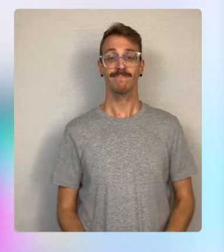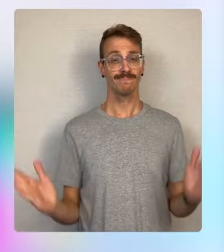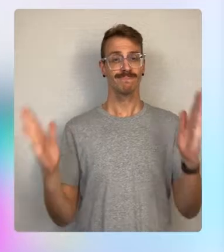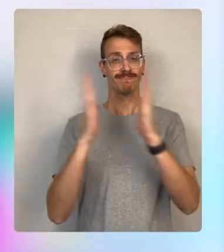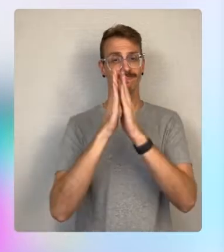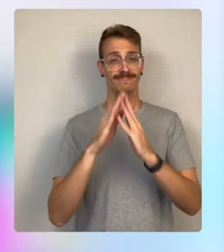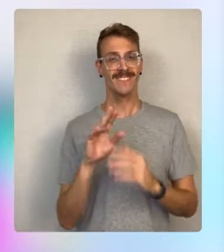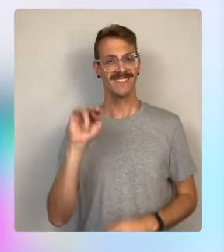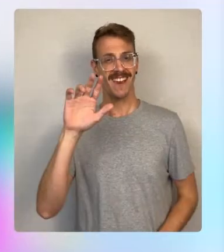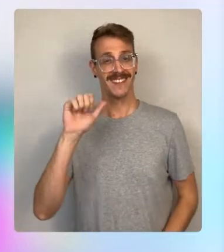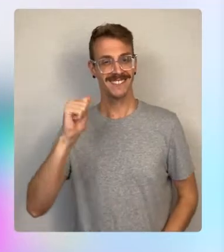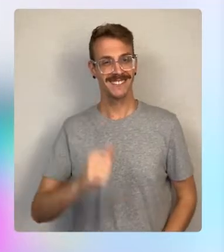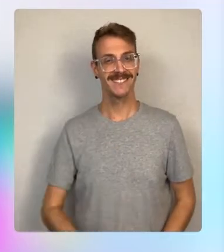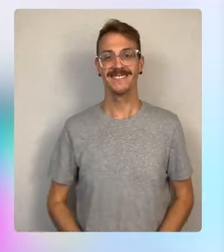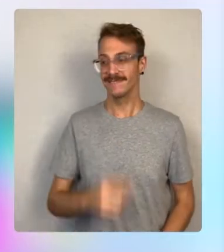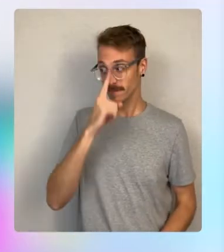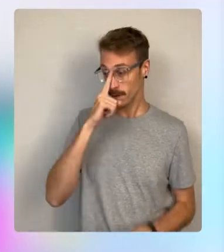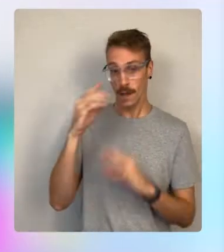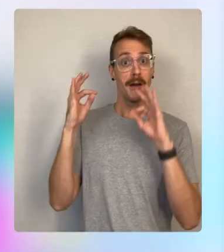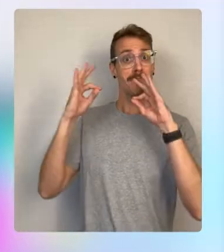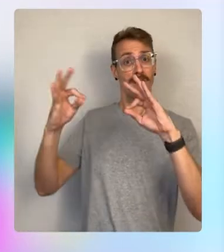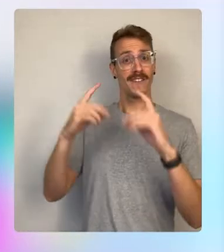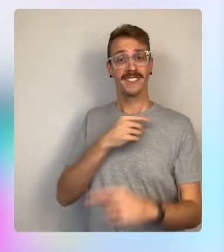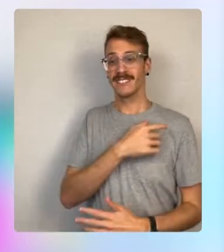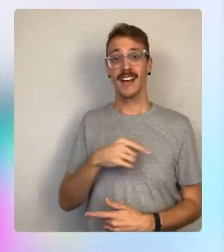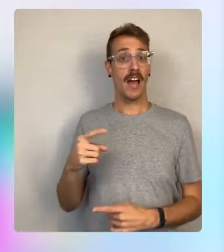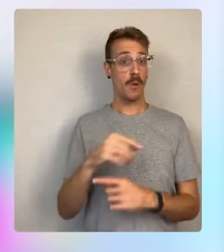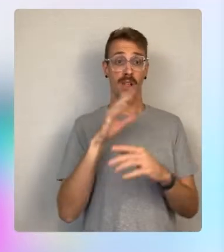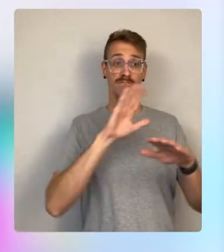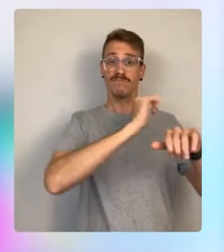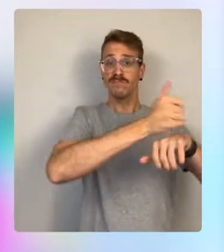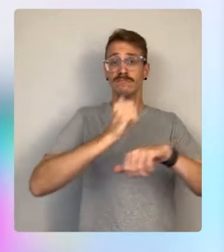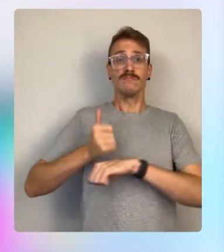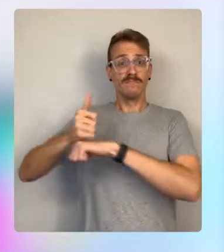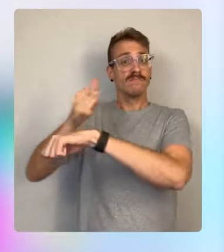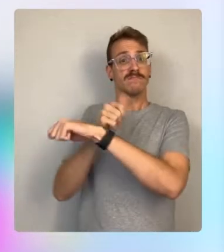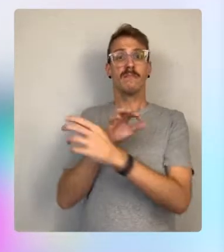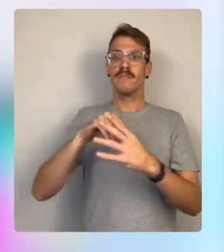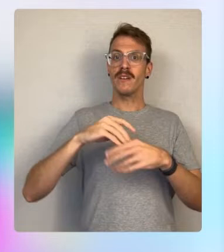Nice. Perfect. We'll put these jump pads all over the world to make it easier to navigate.